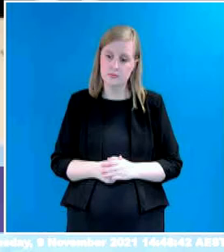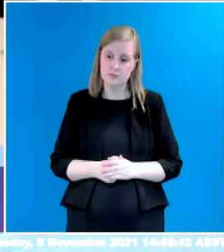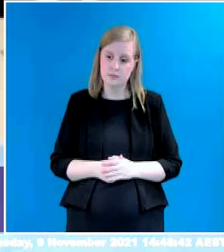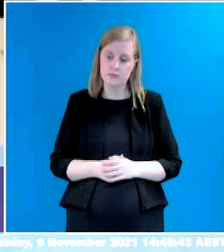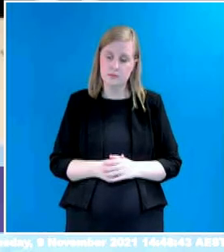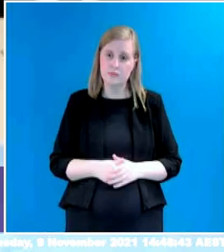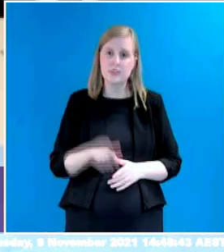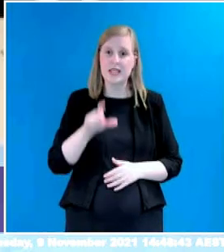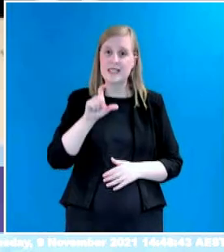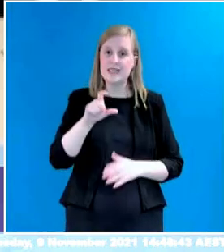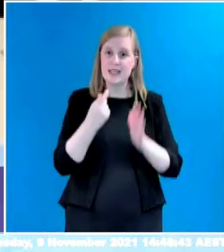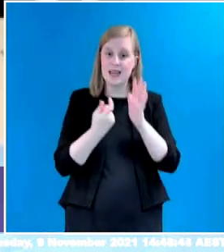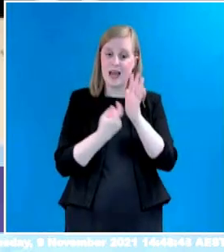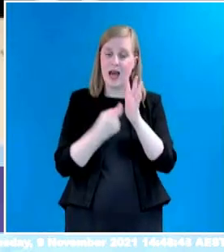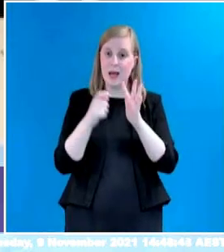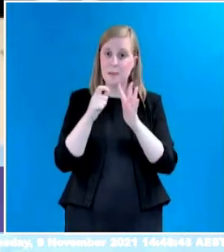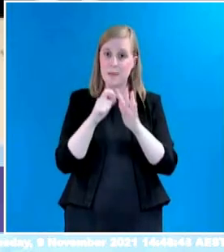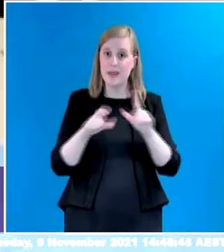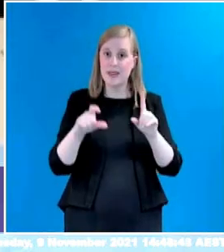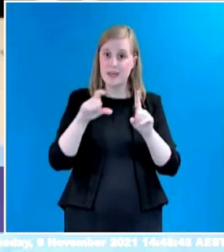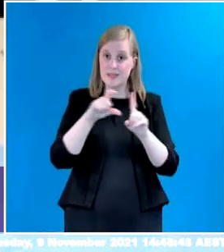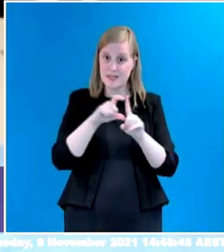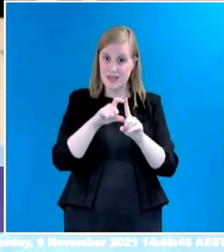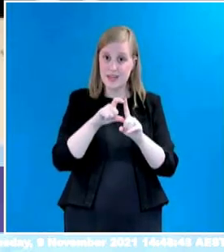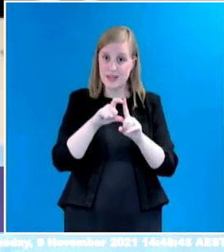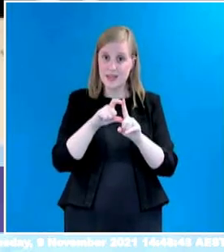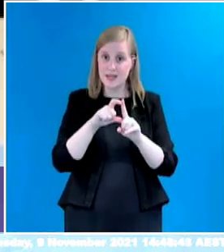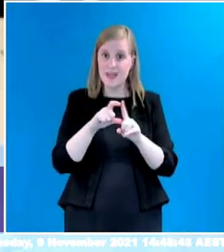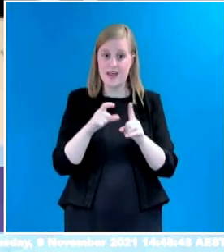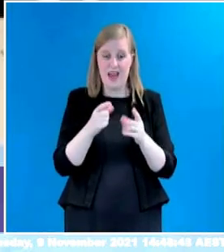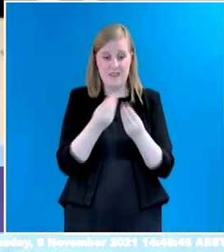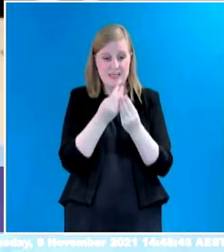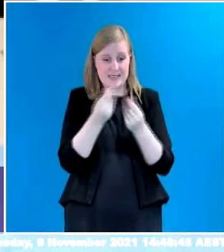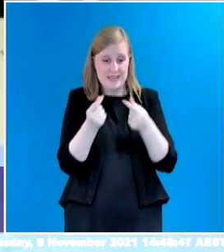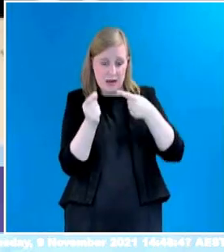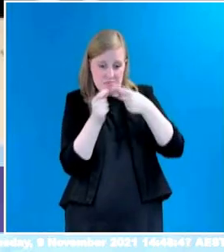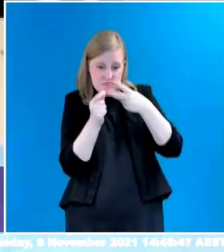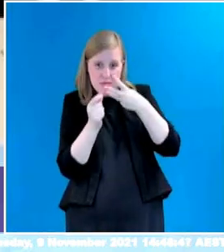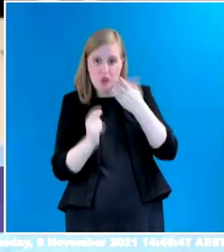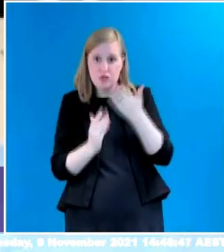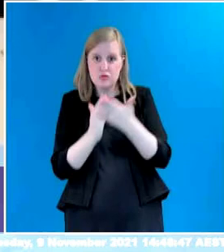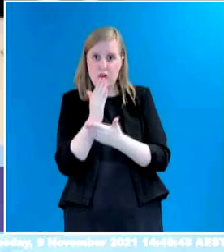categories of rights which don't easily fit into either/or, so that's an example.